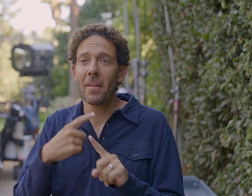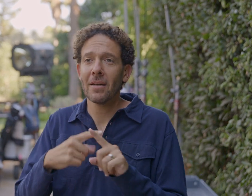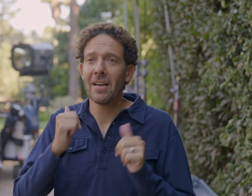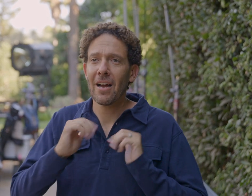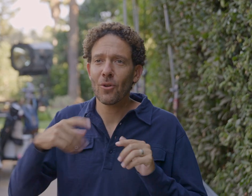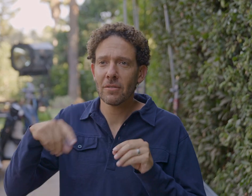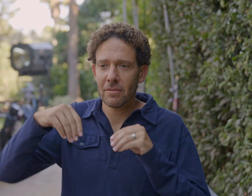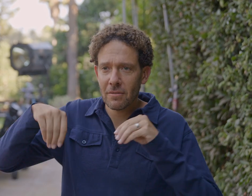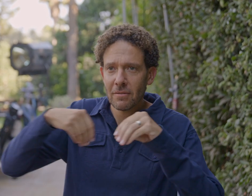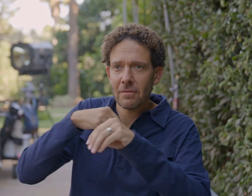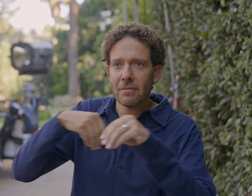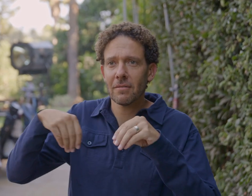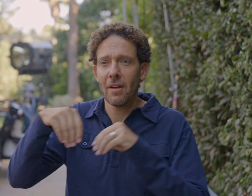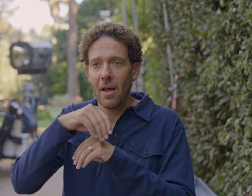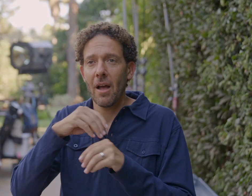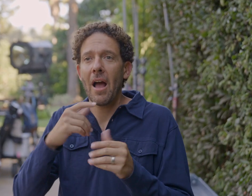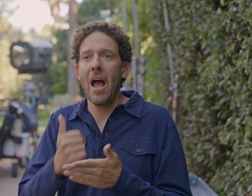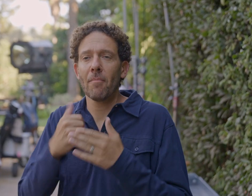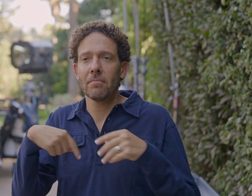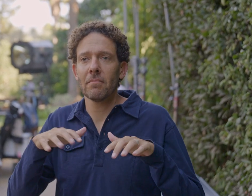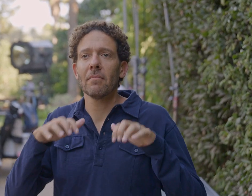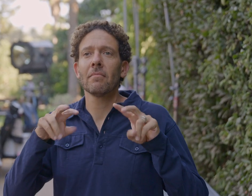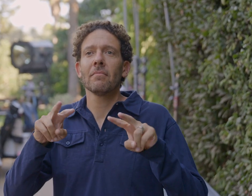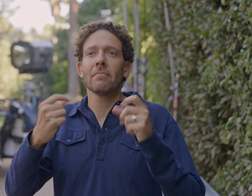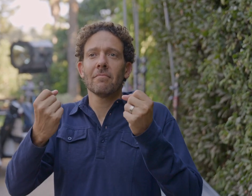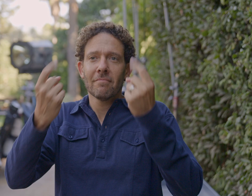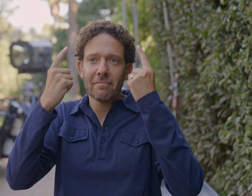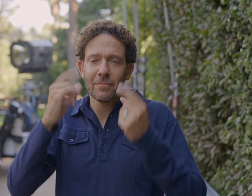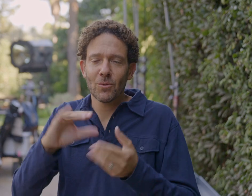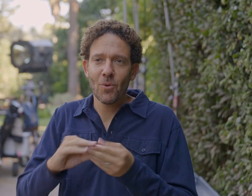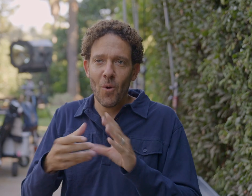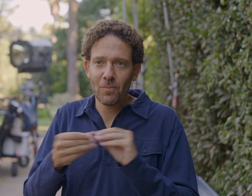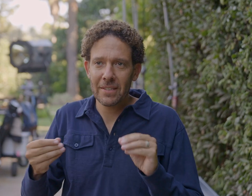that bring out the tone and mood of the music.